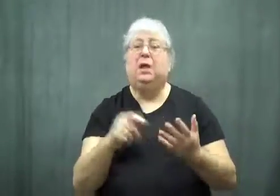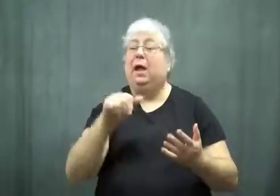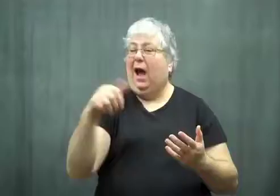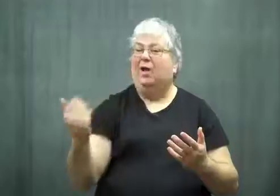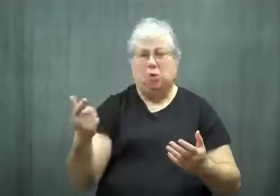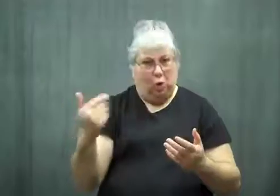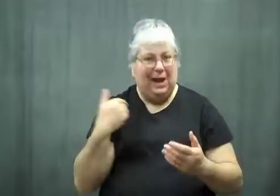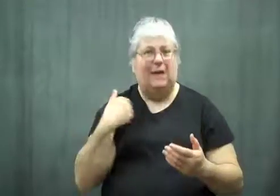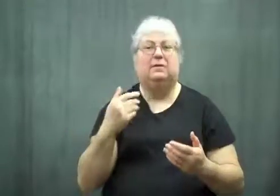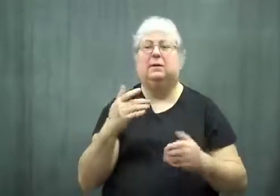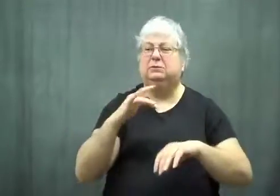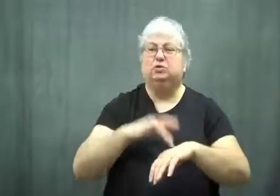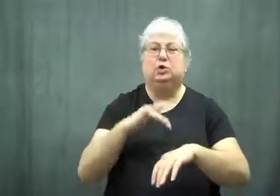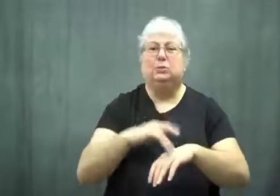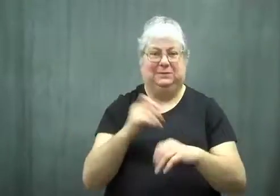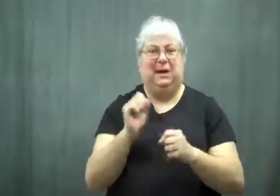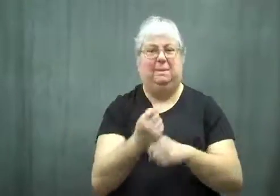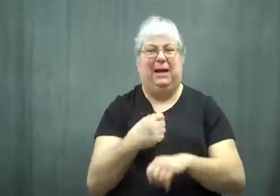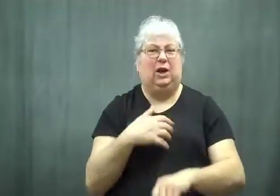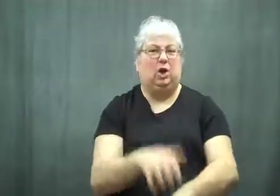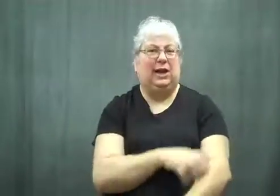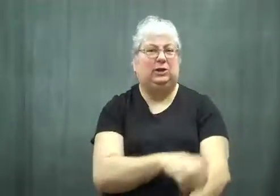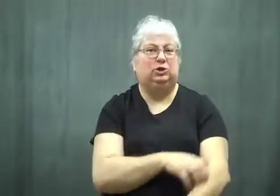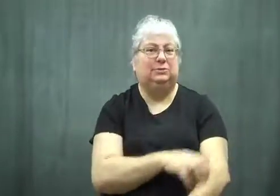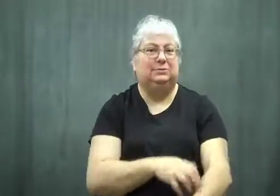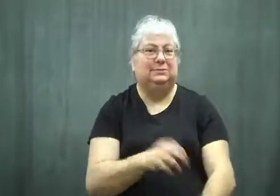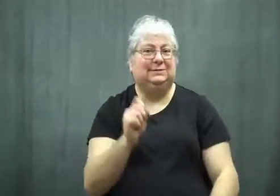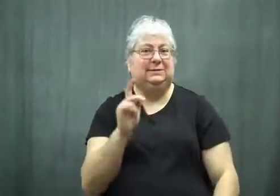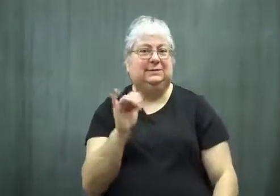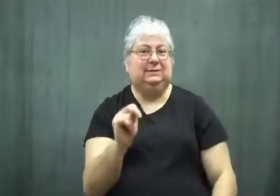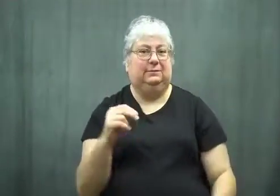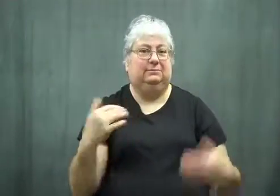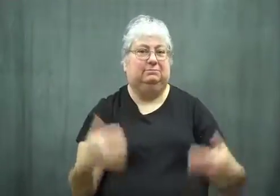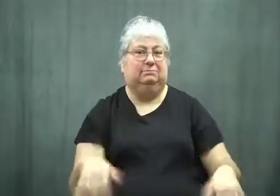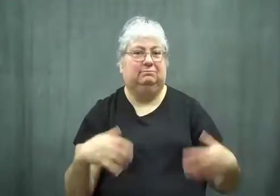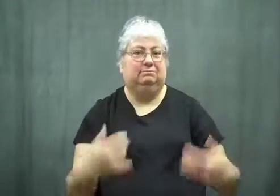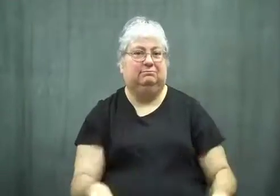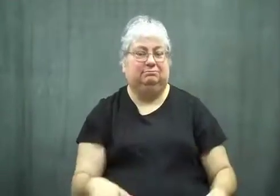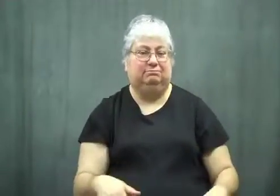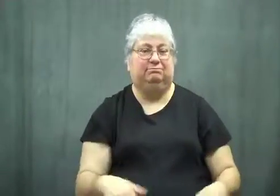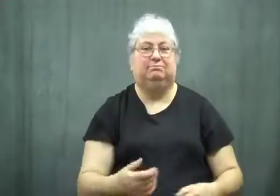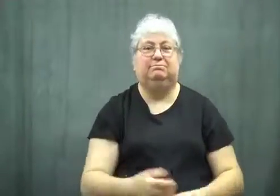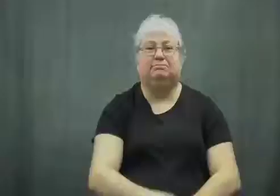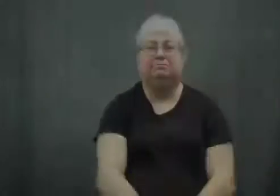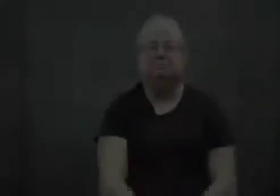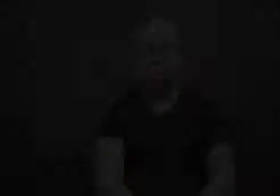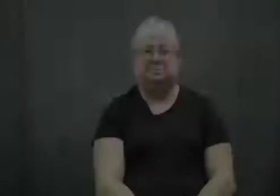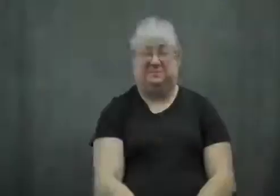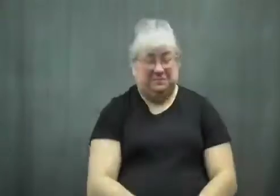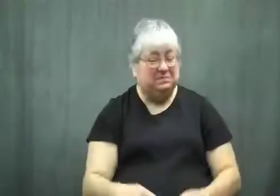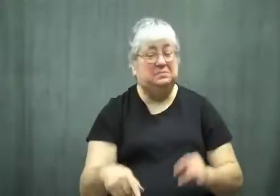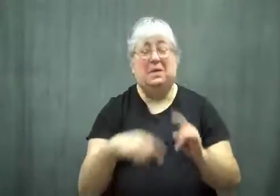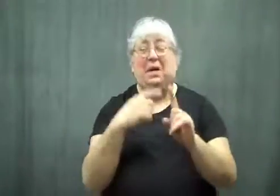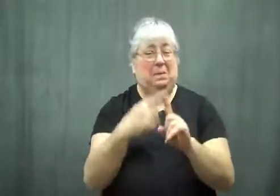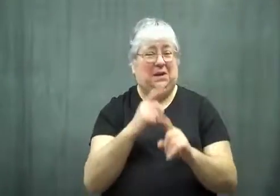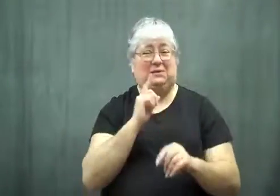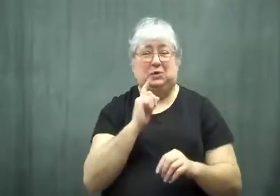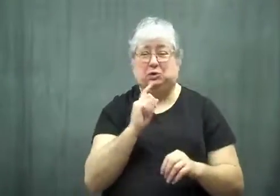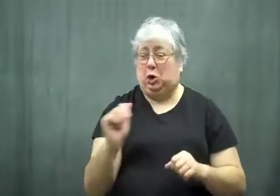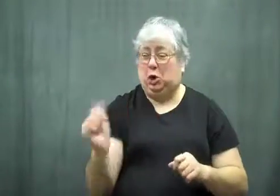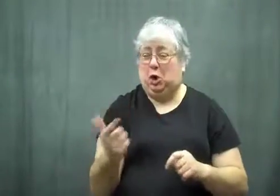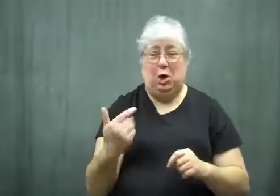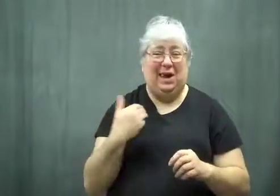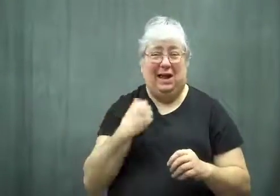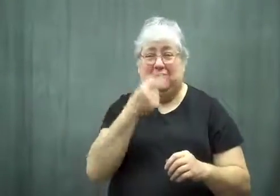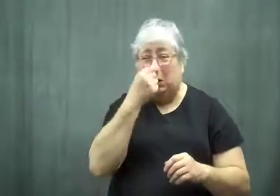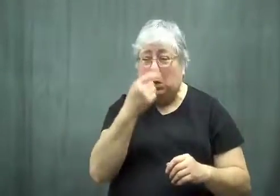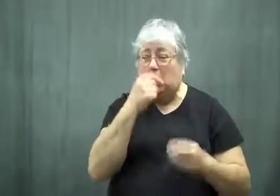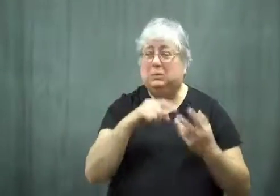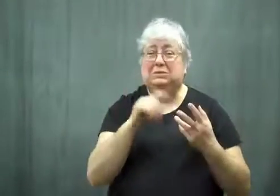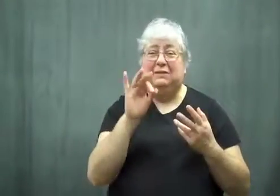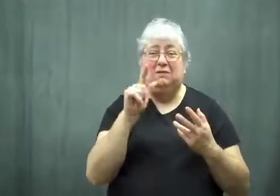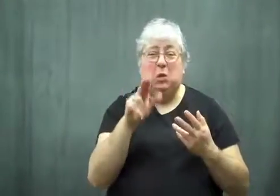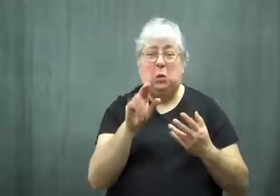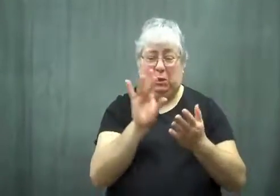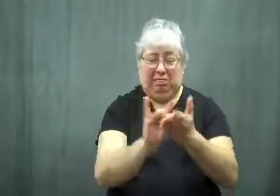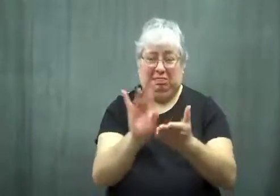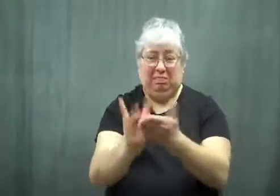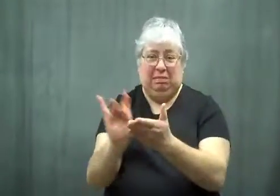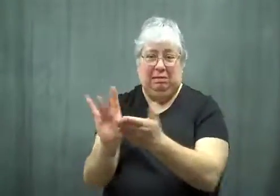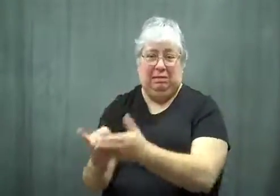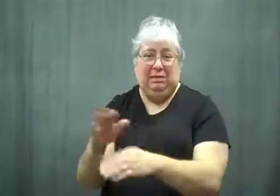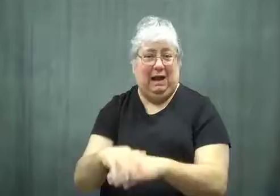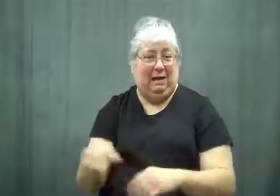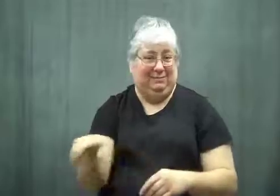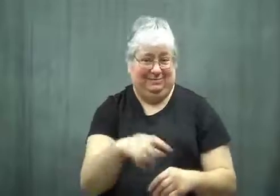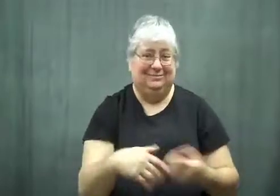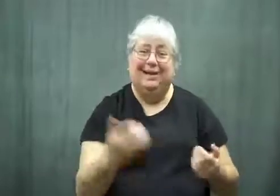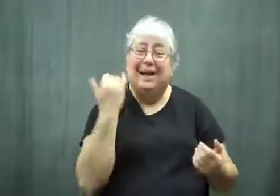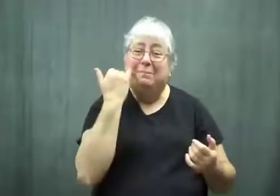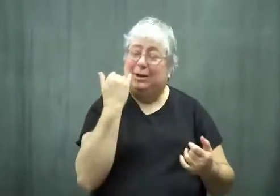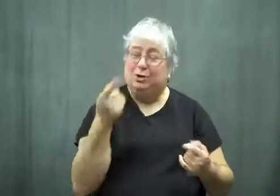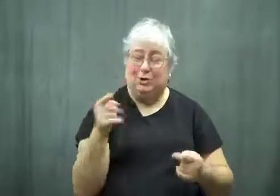Another had germs that would cause skin rashes.